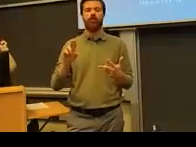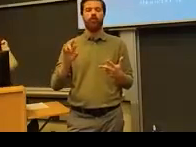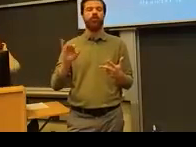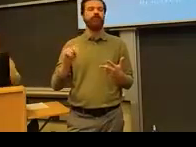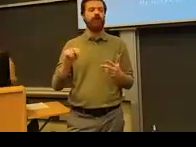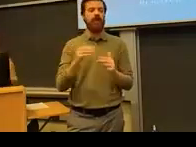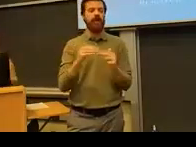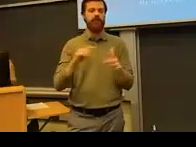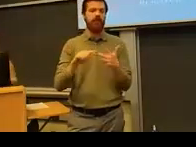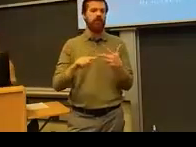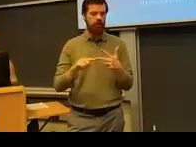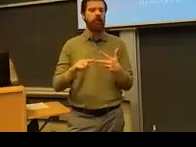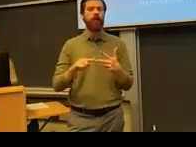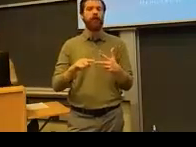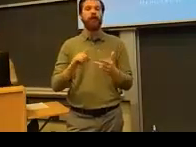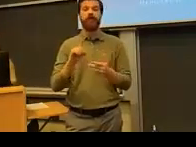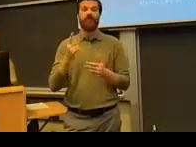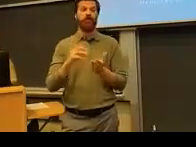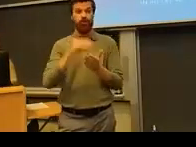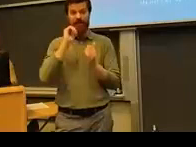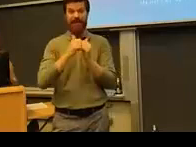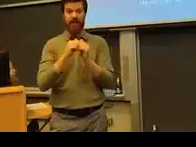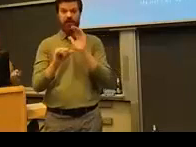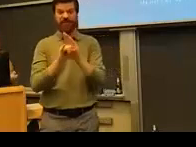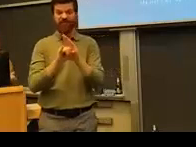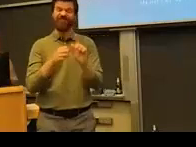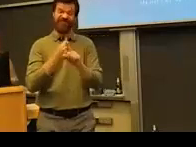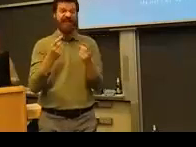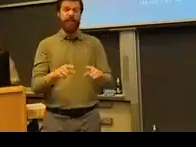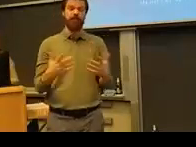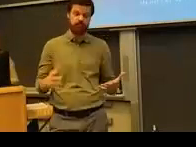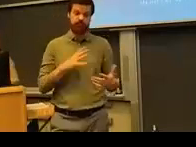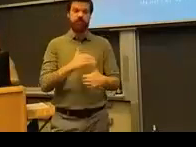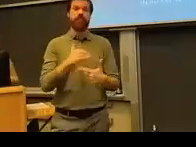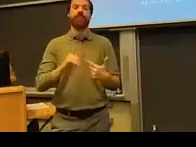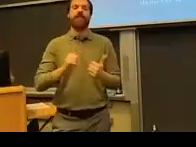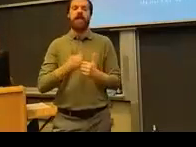so first was just learning how to identify that this is occurring second how do we respond um so